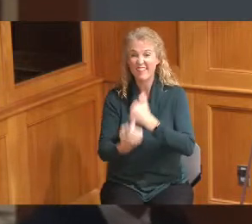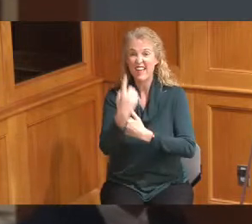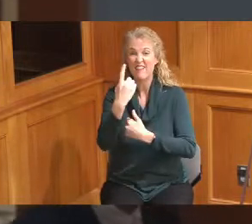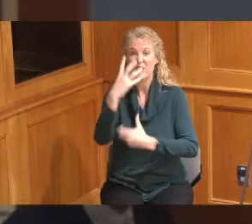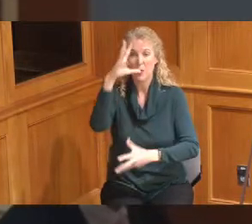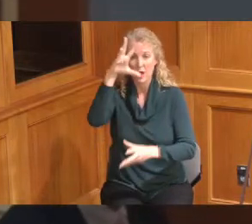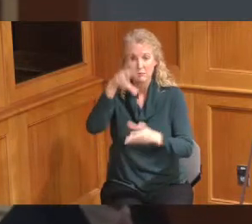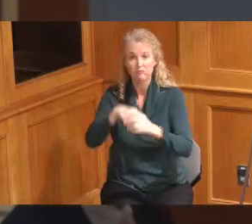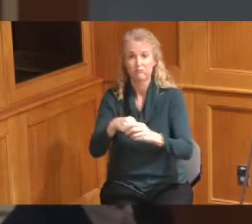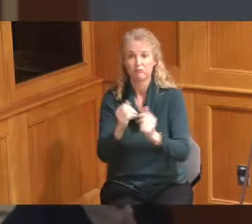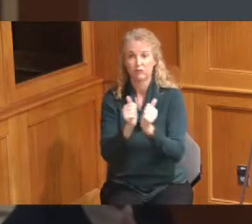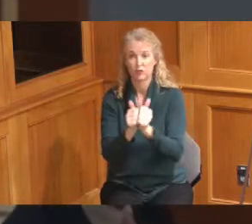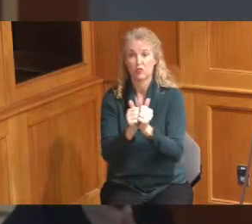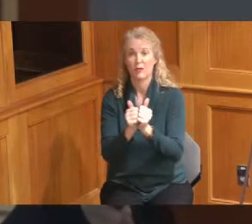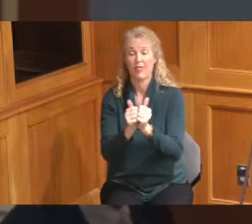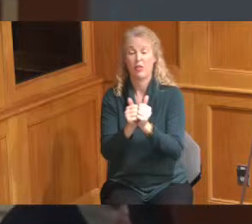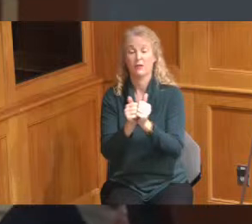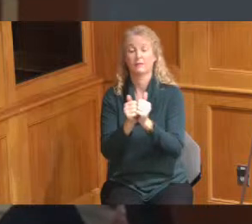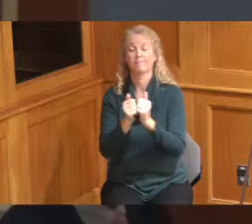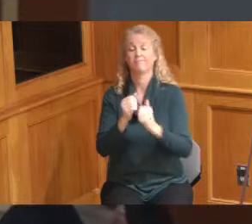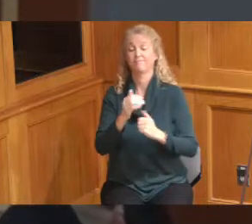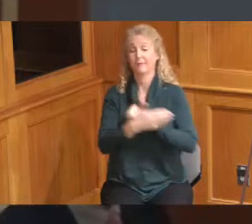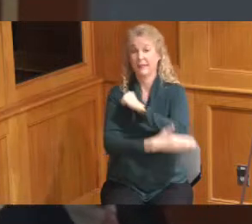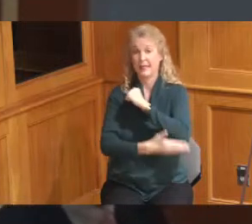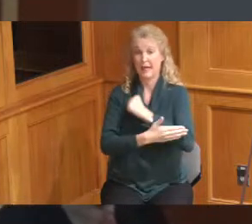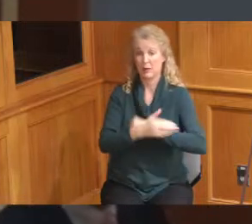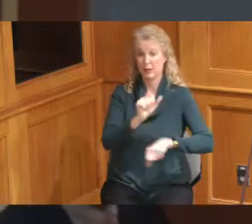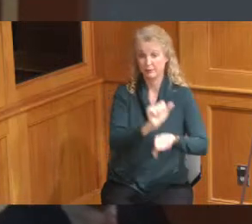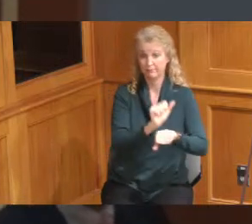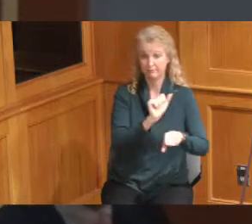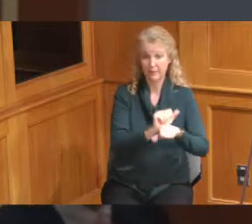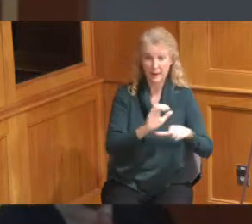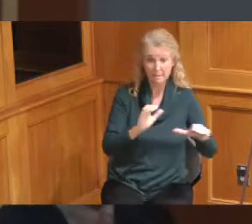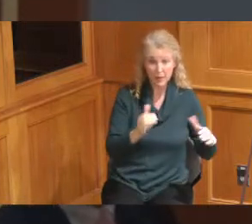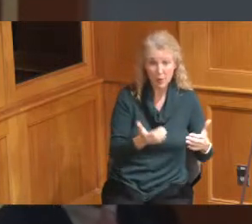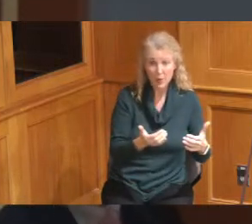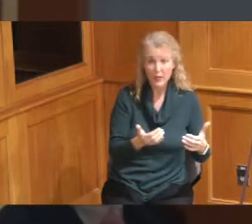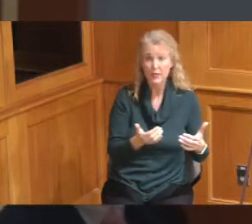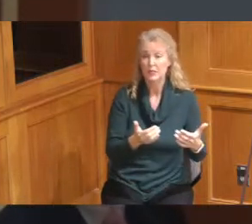with County Personnel both from our from Board of County Commissioner departments as well as